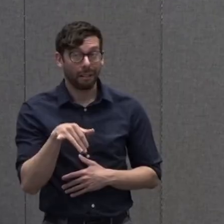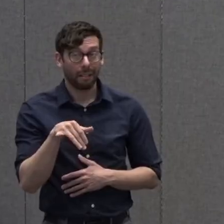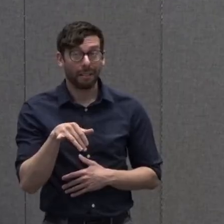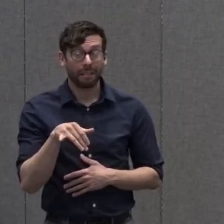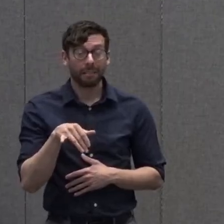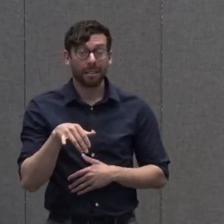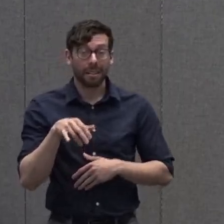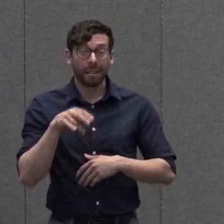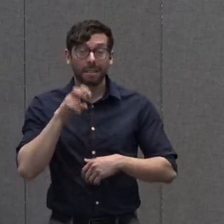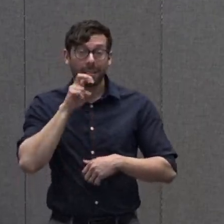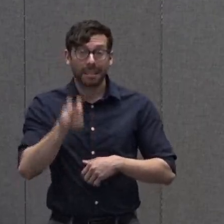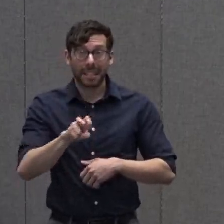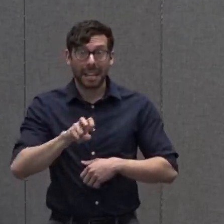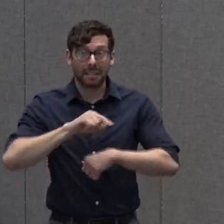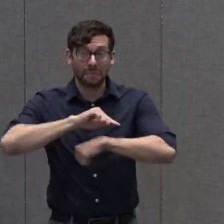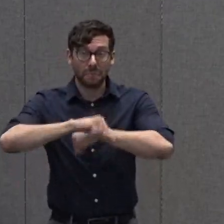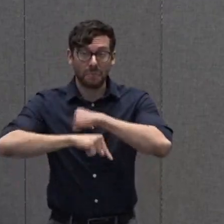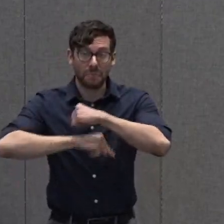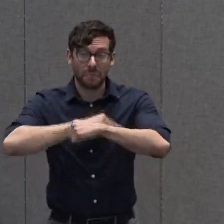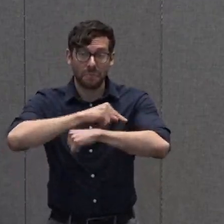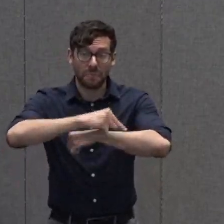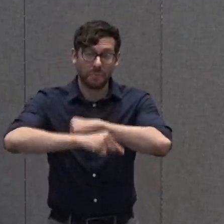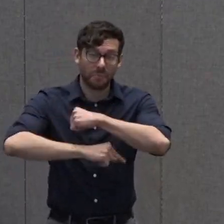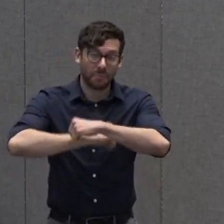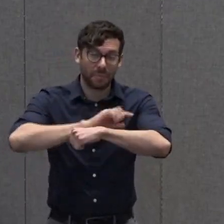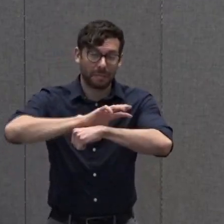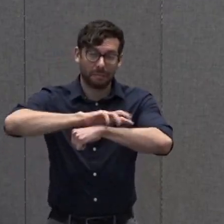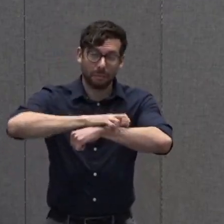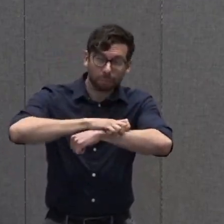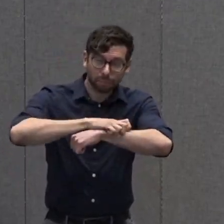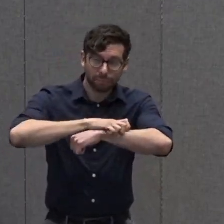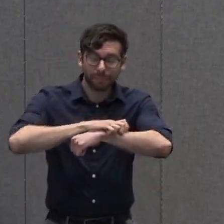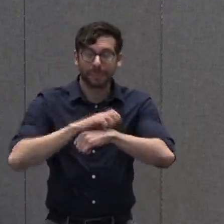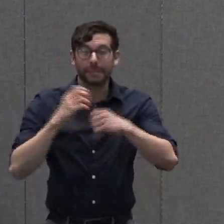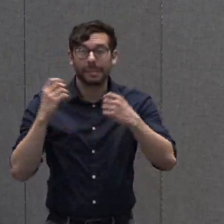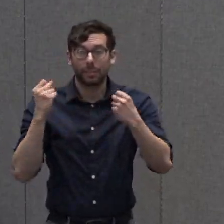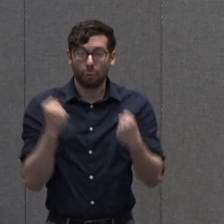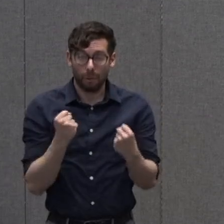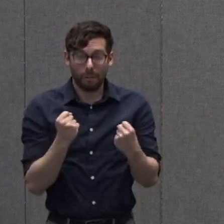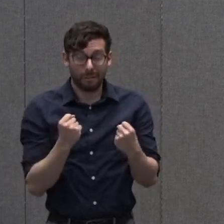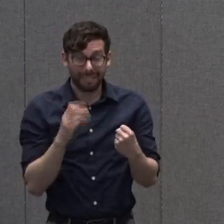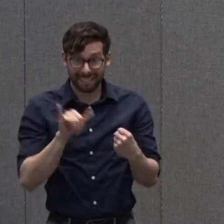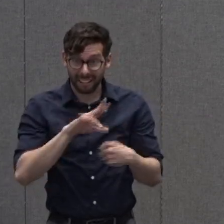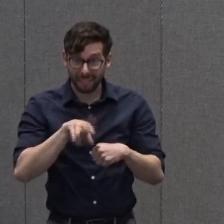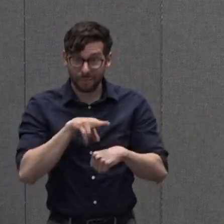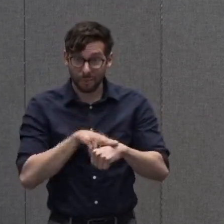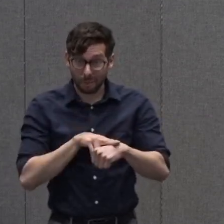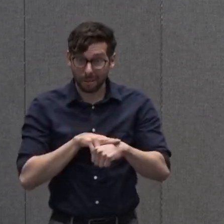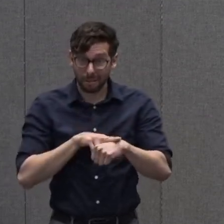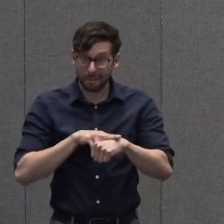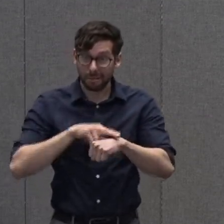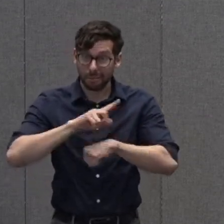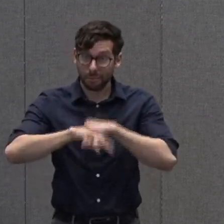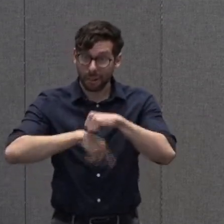So is that something that a python like this, would do naturally, is kind of wrap themselves around, like when you were tree-Bob,